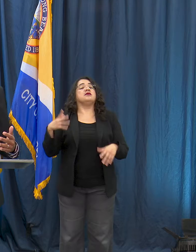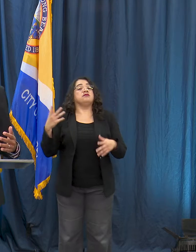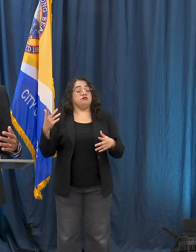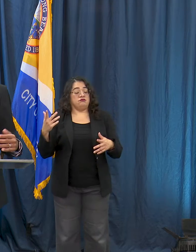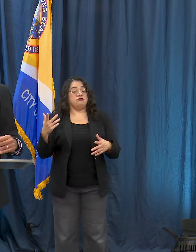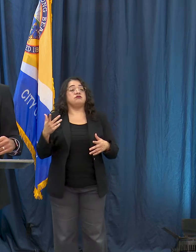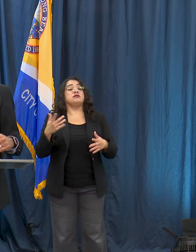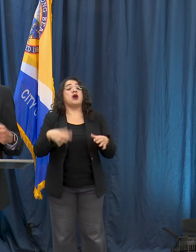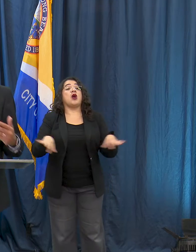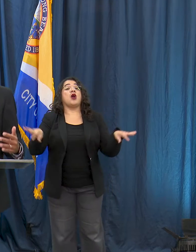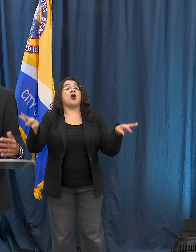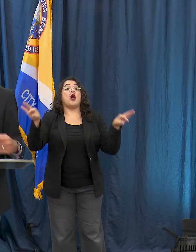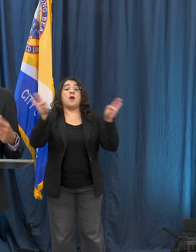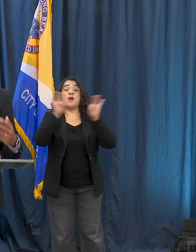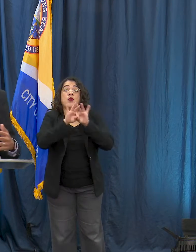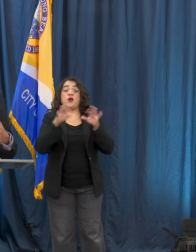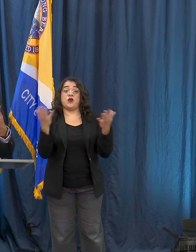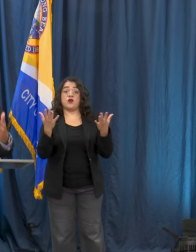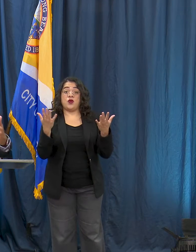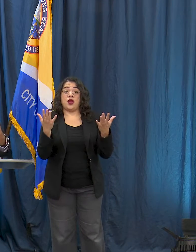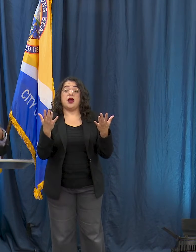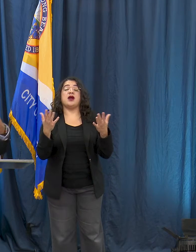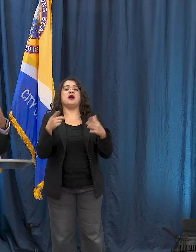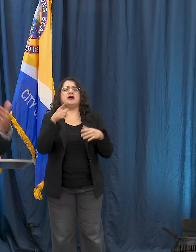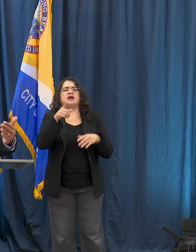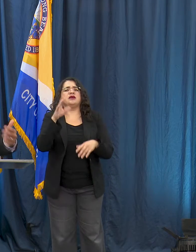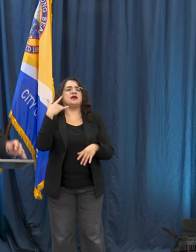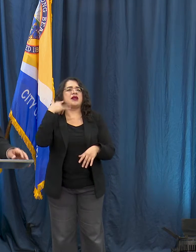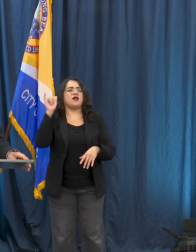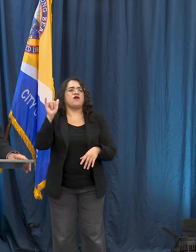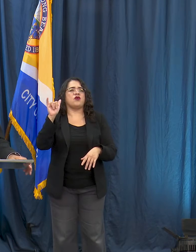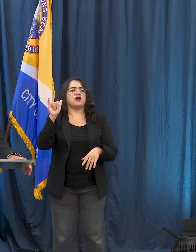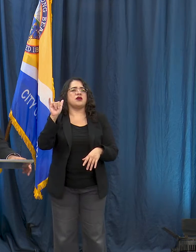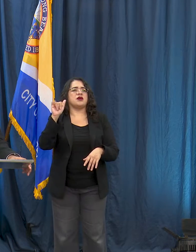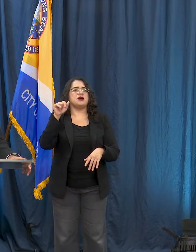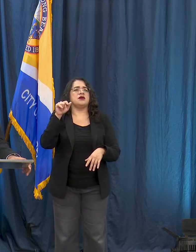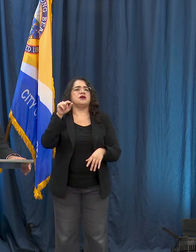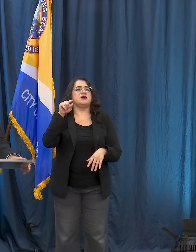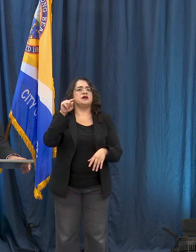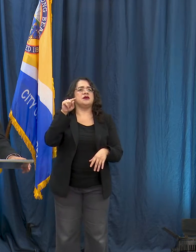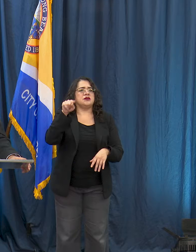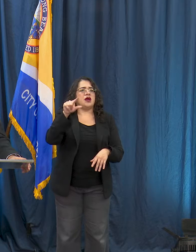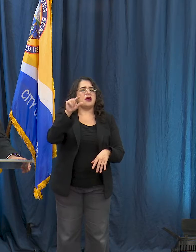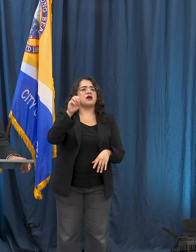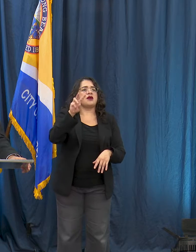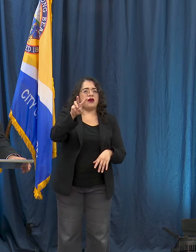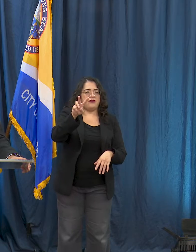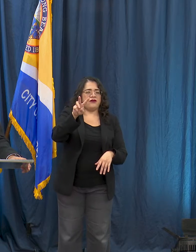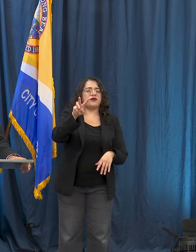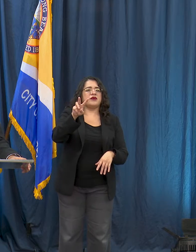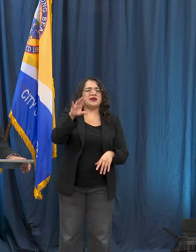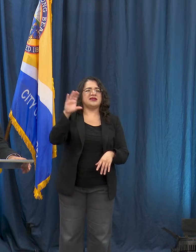the california.gov at ca.gov, the state website, on the COVID-19